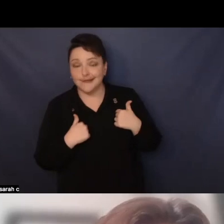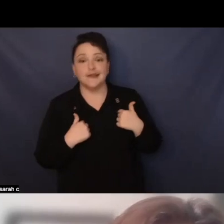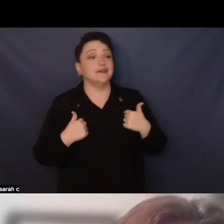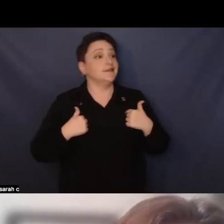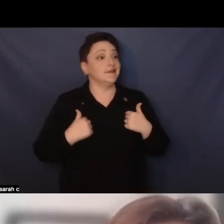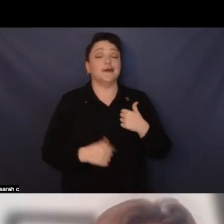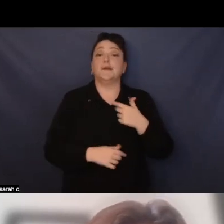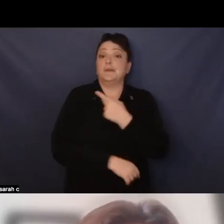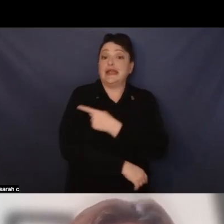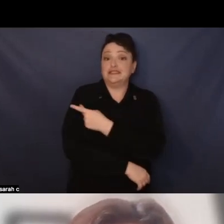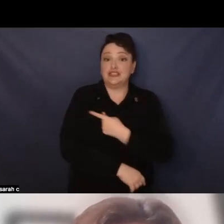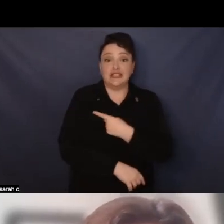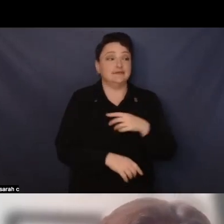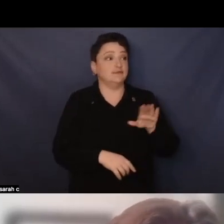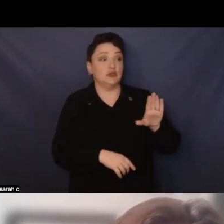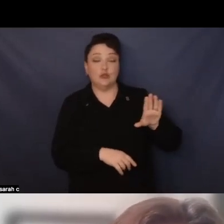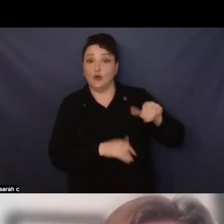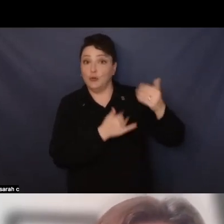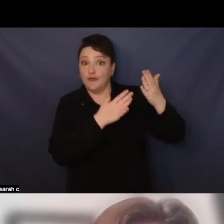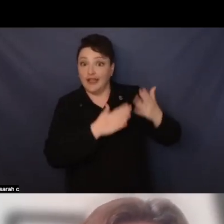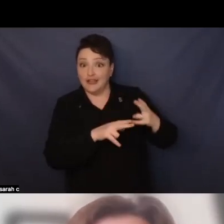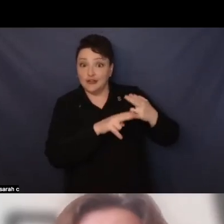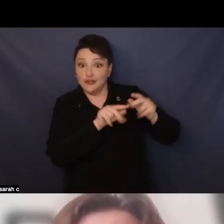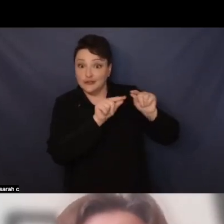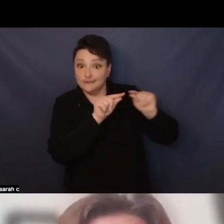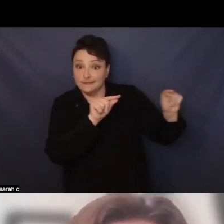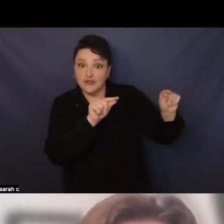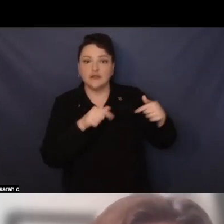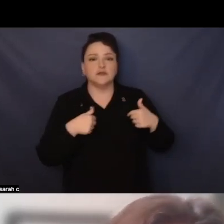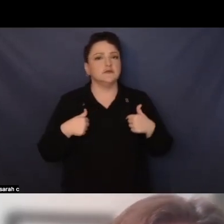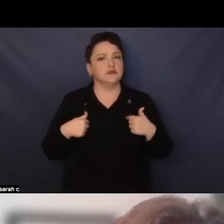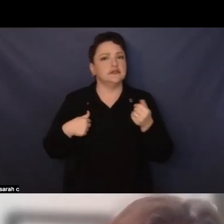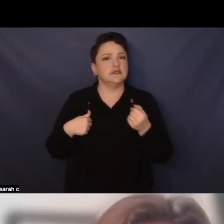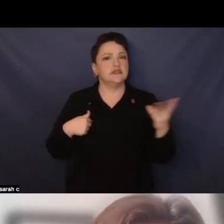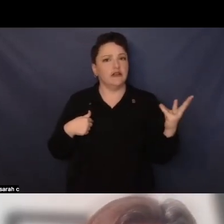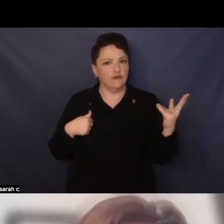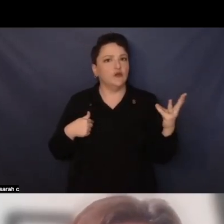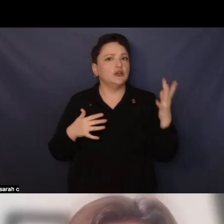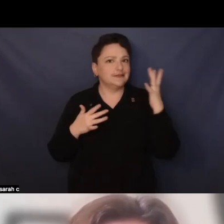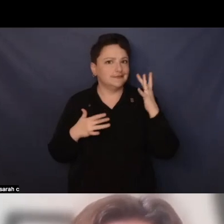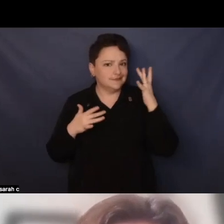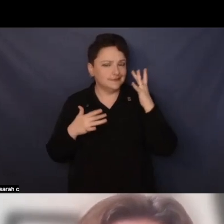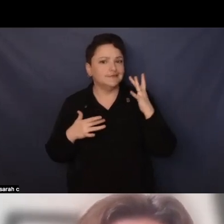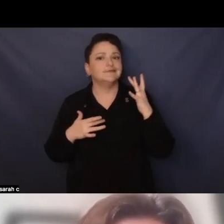including diabetes that puts me at risk for severe outcomes of COVID-19. And you can include a link